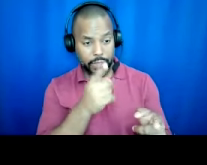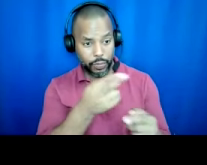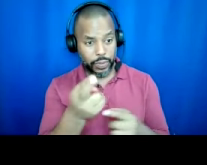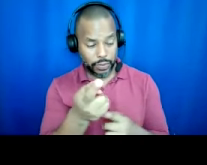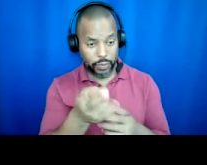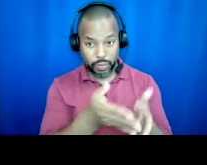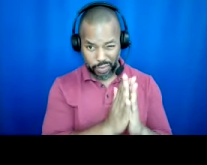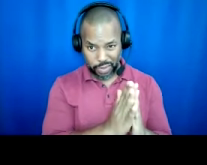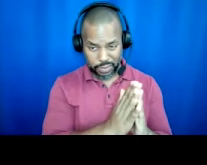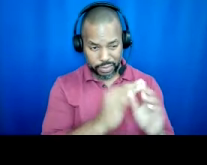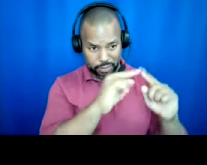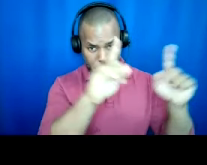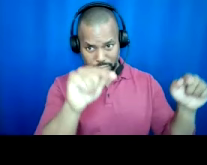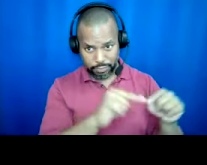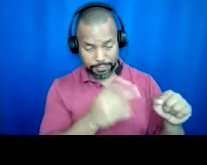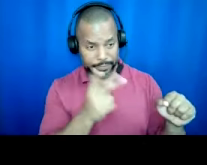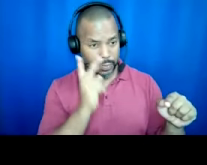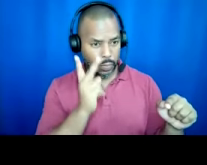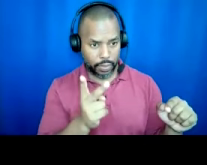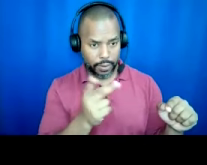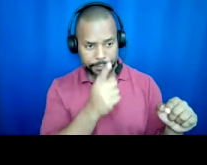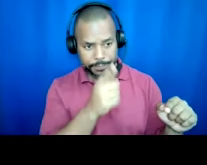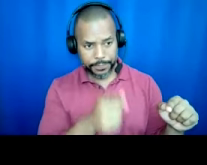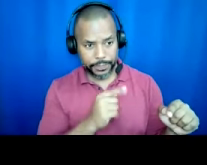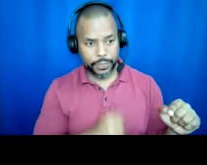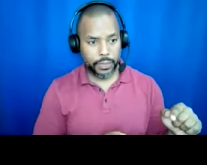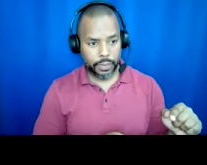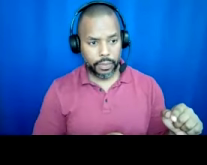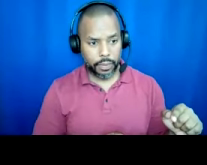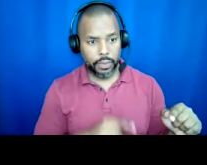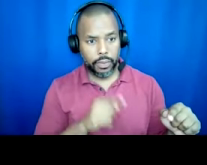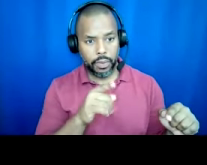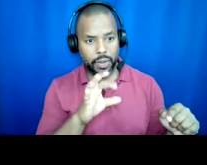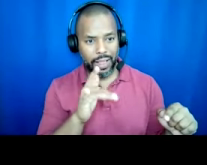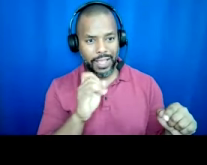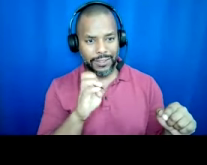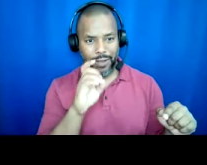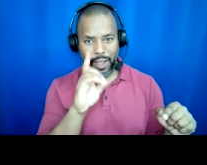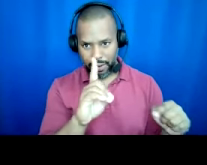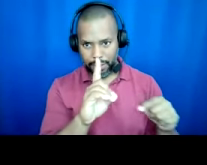we're looking at who does that classified person support.